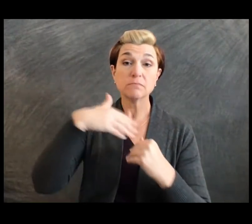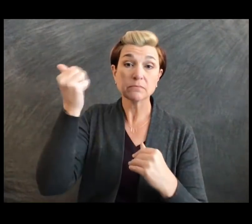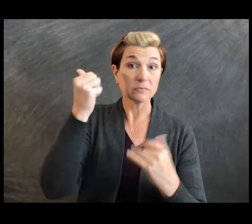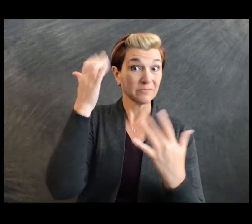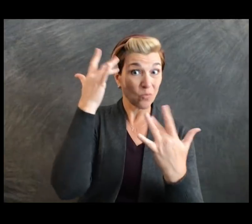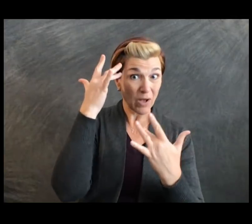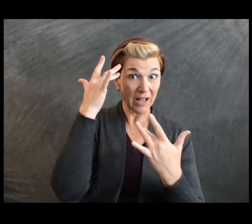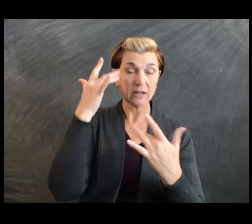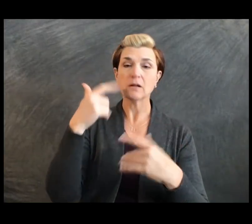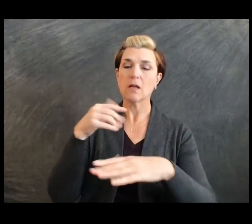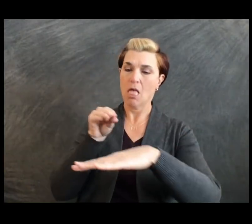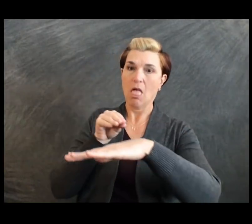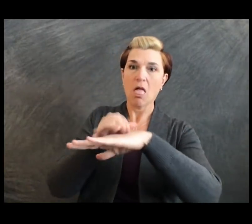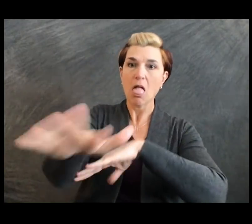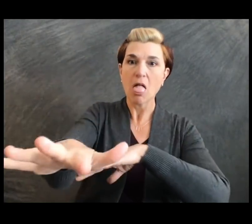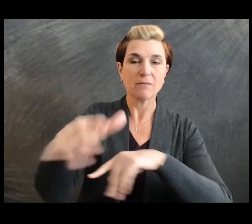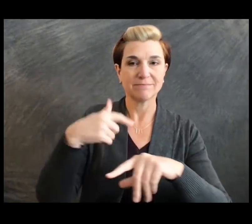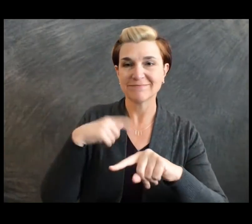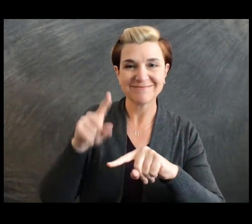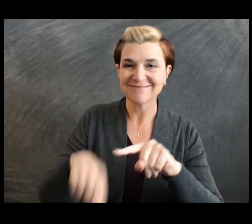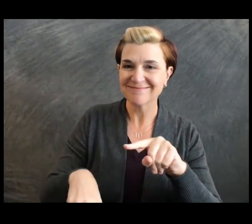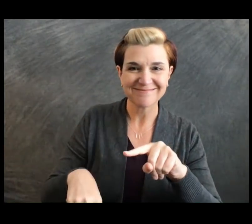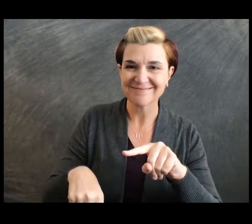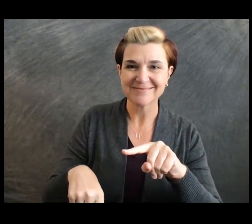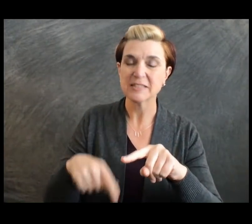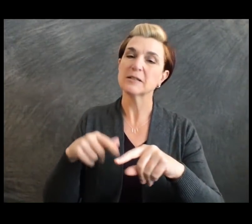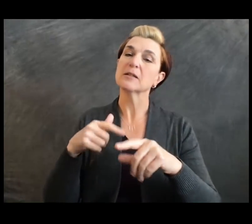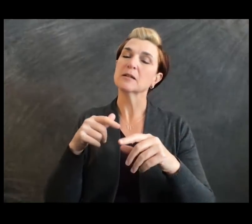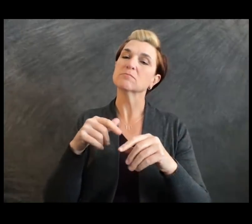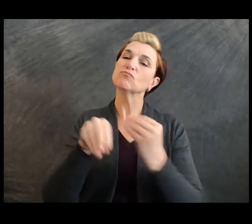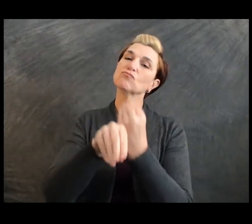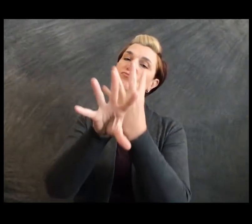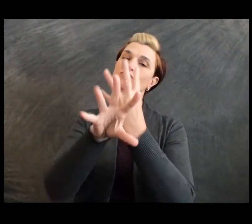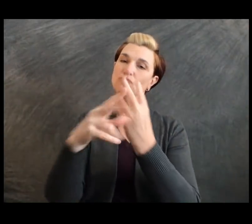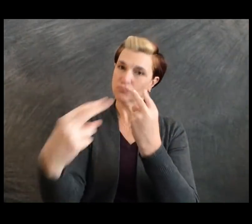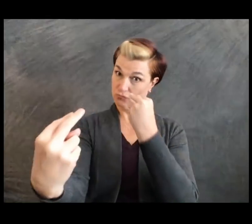so it solves a lot of problems every American is a role to play in defending